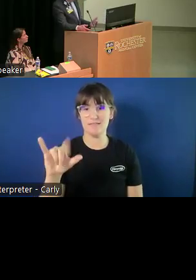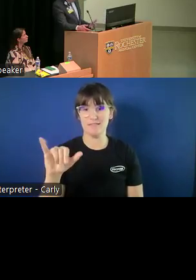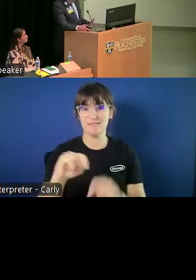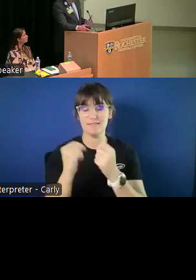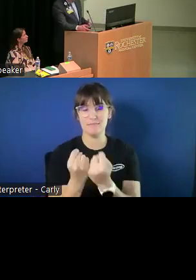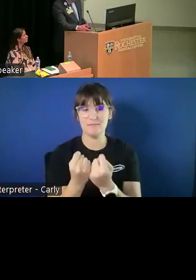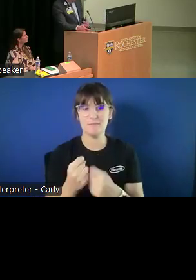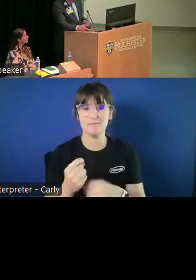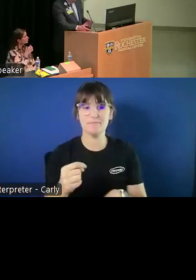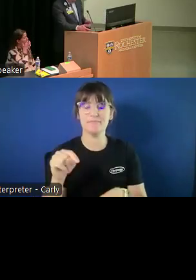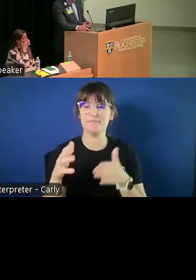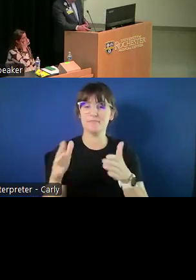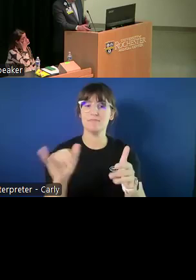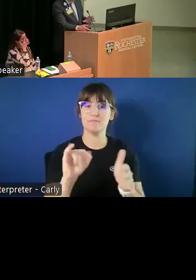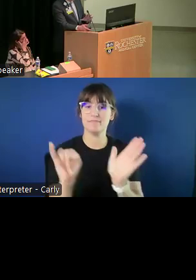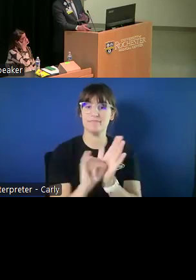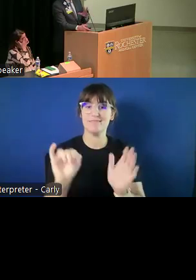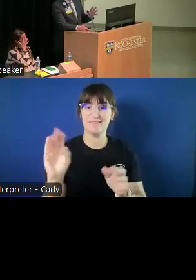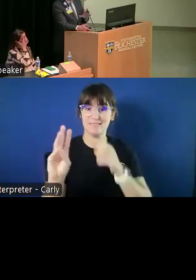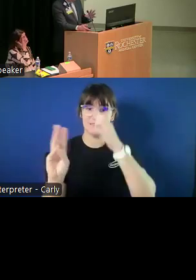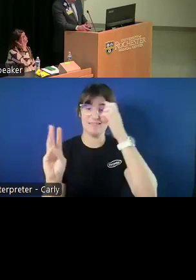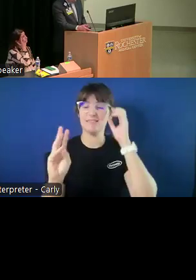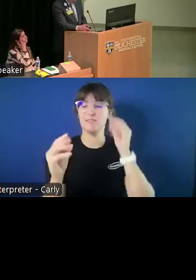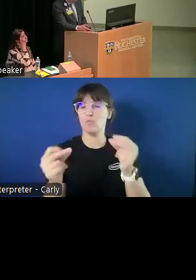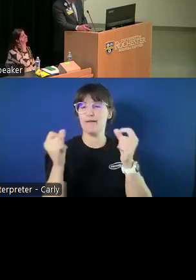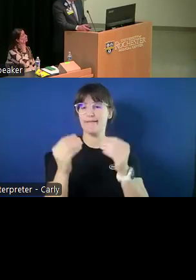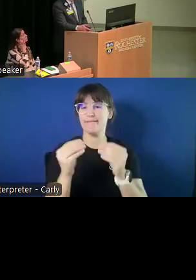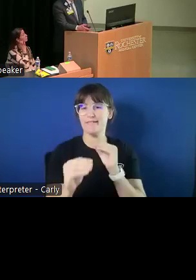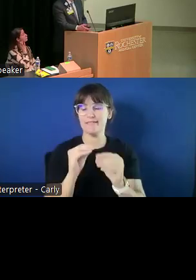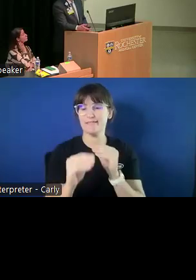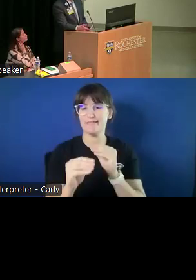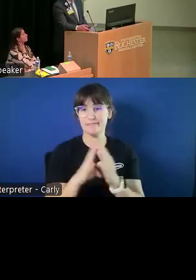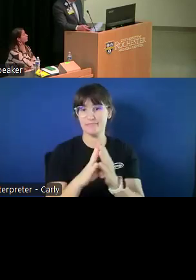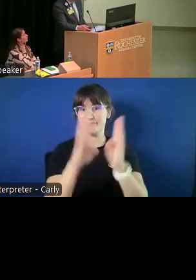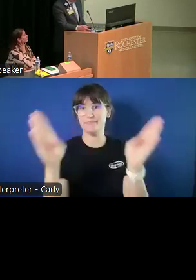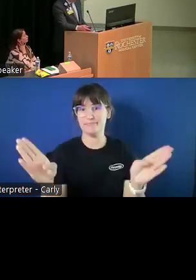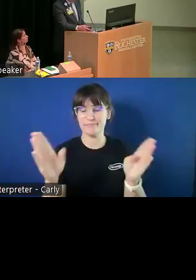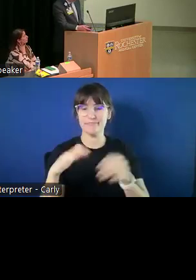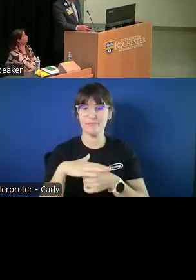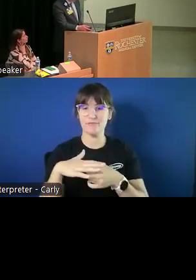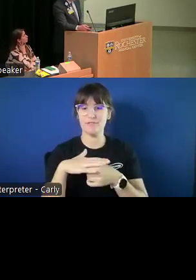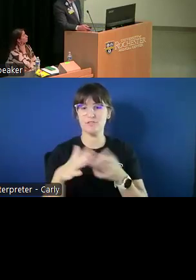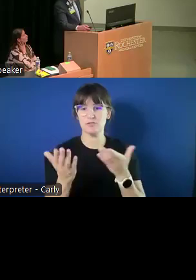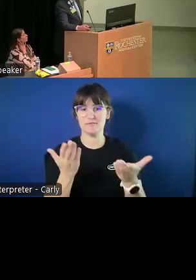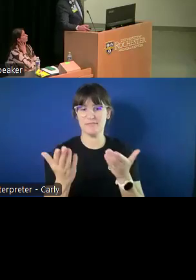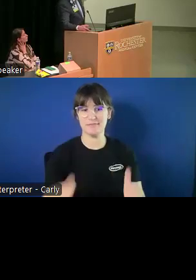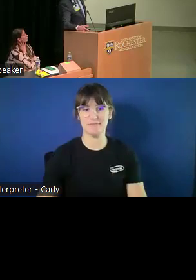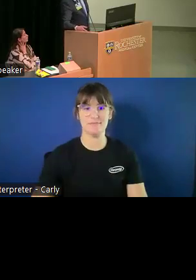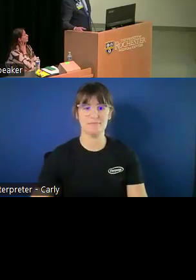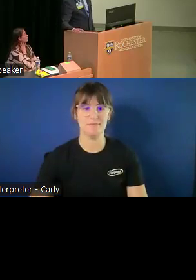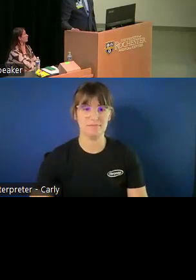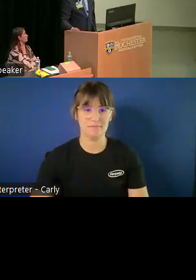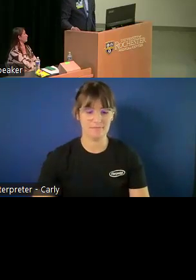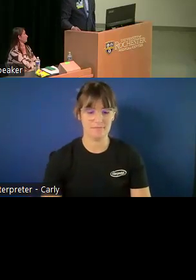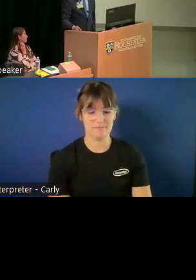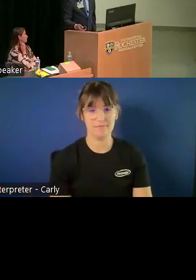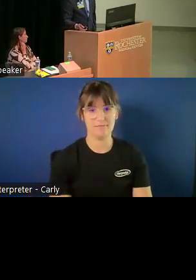also to able to identify seven quick fixes also across a wide spectrum of locations and services